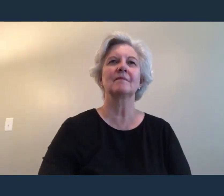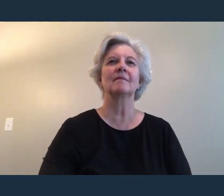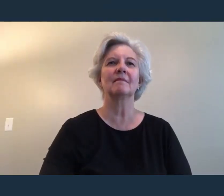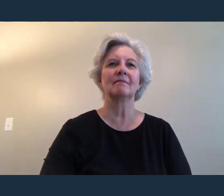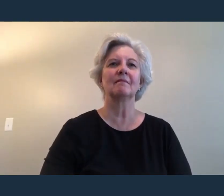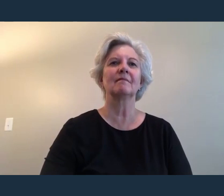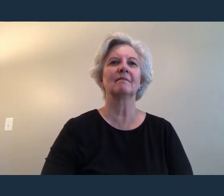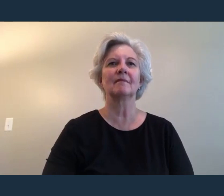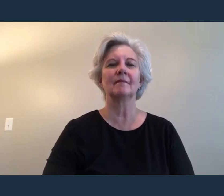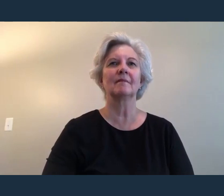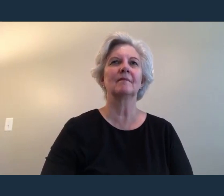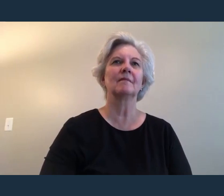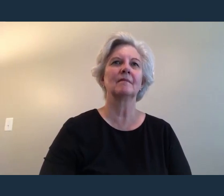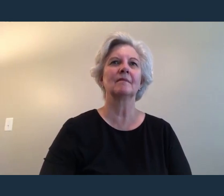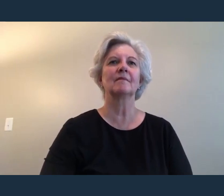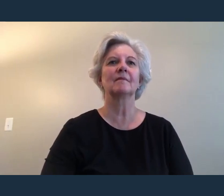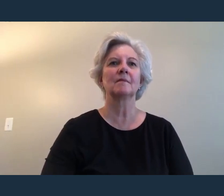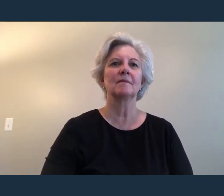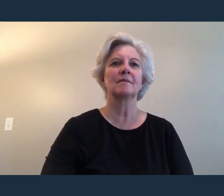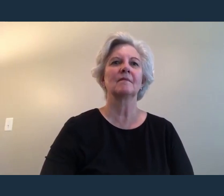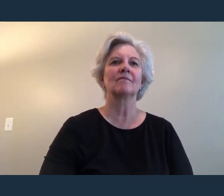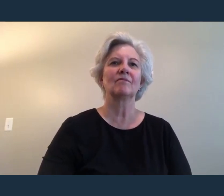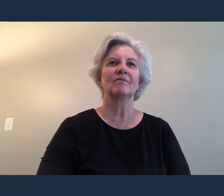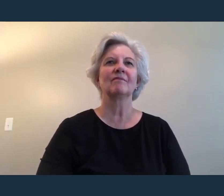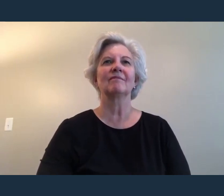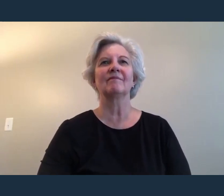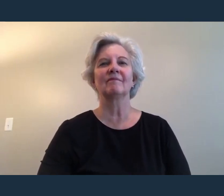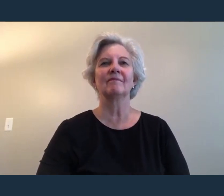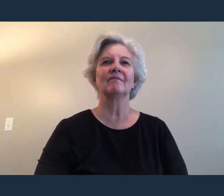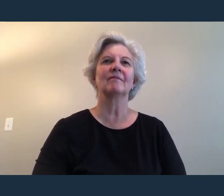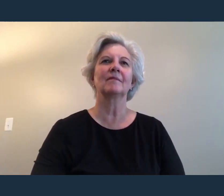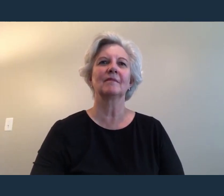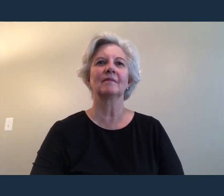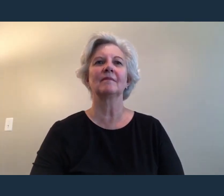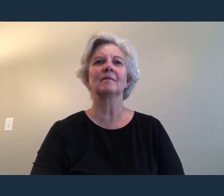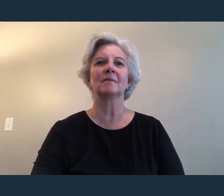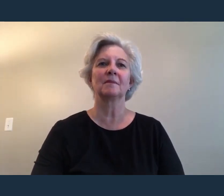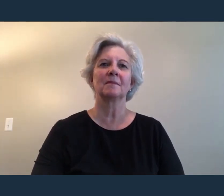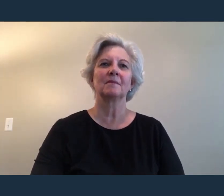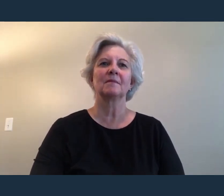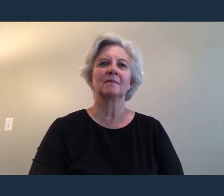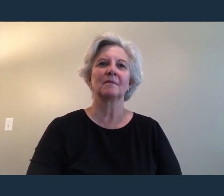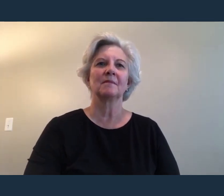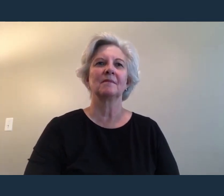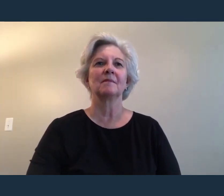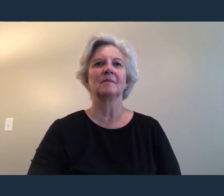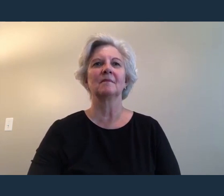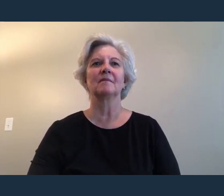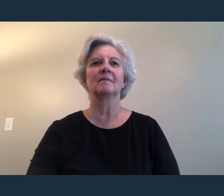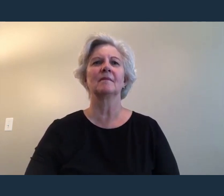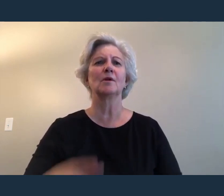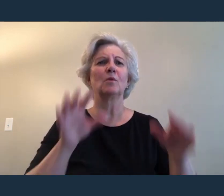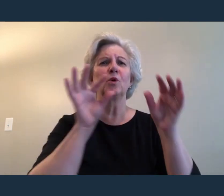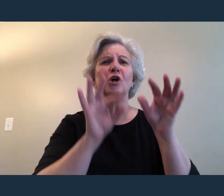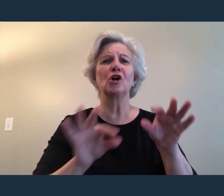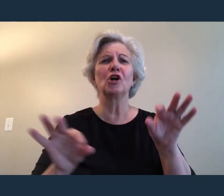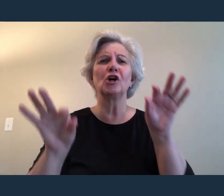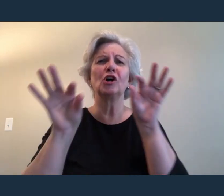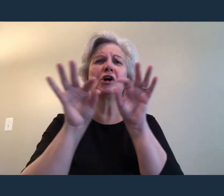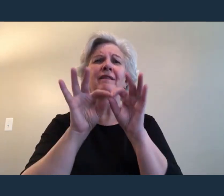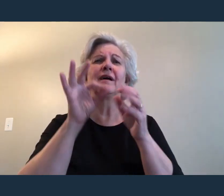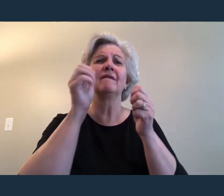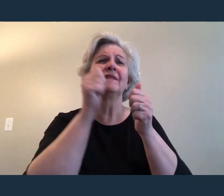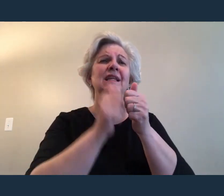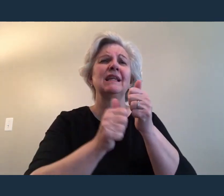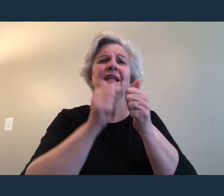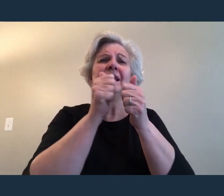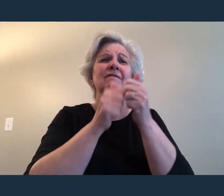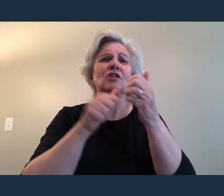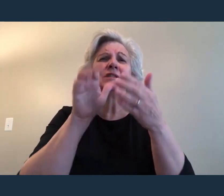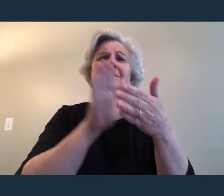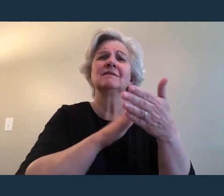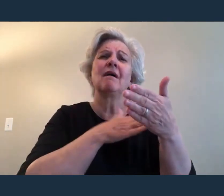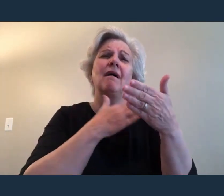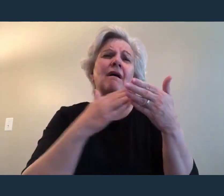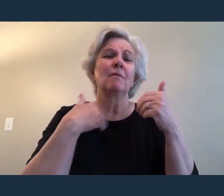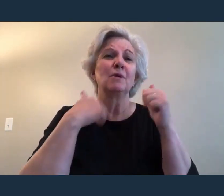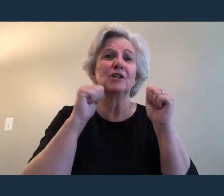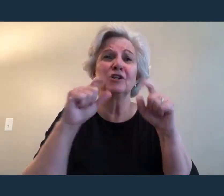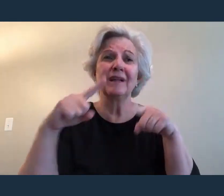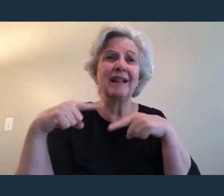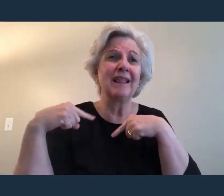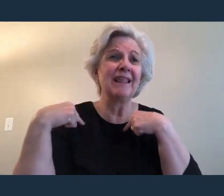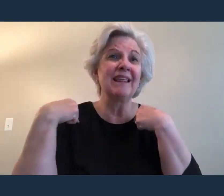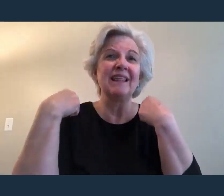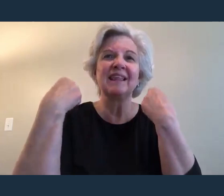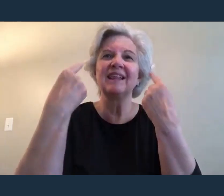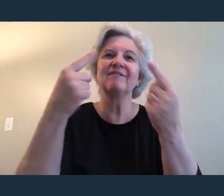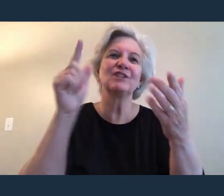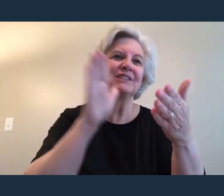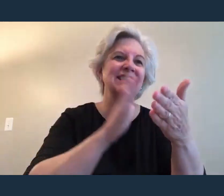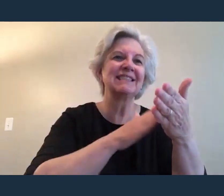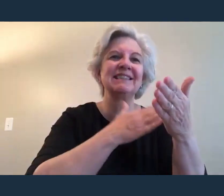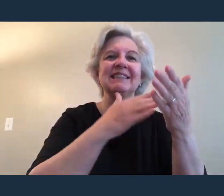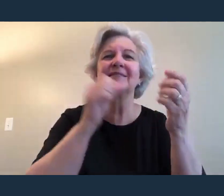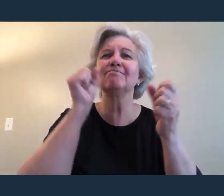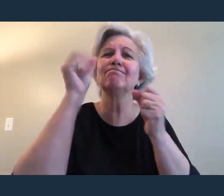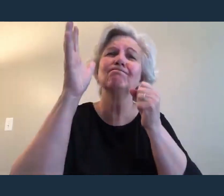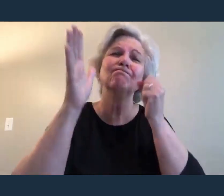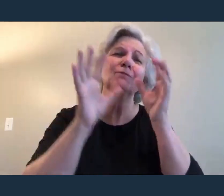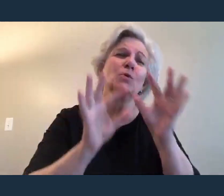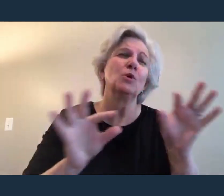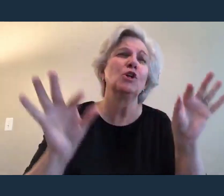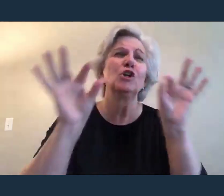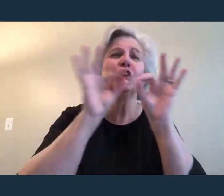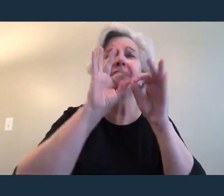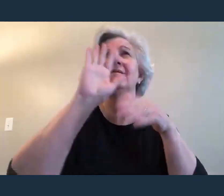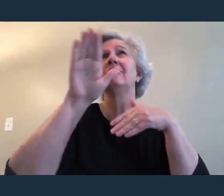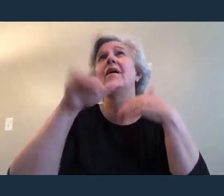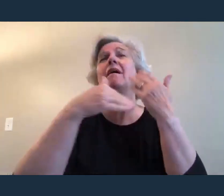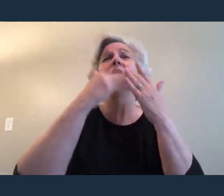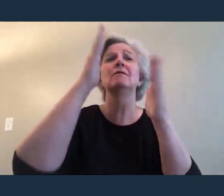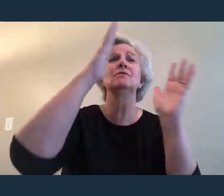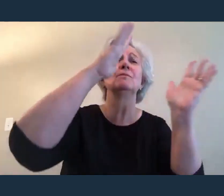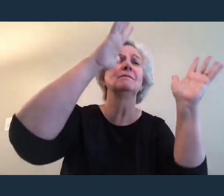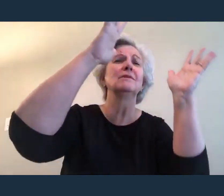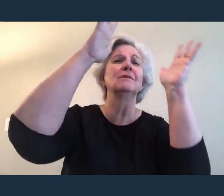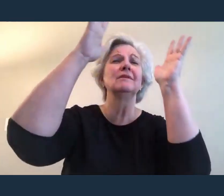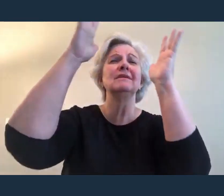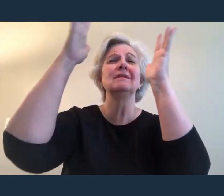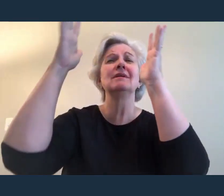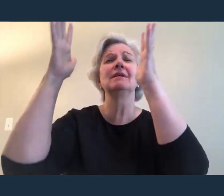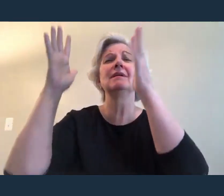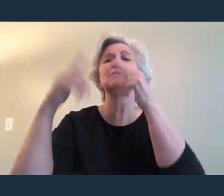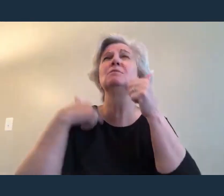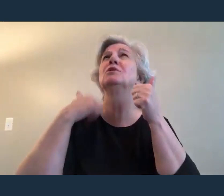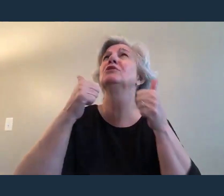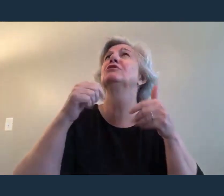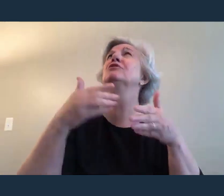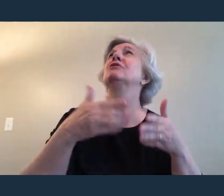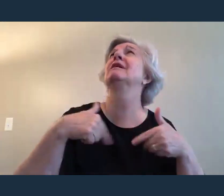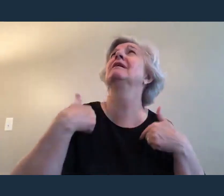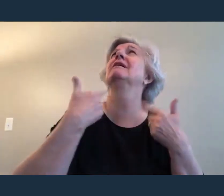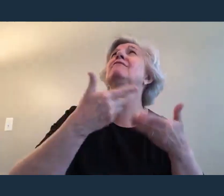Worthy of every song we could ever sing Worthy of all the praise we could ever bring